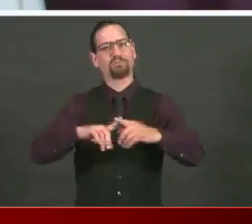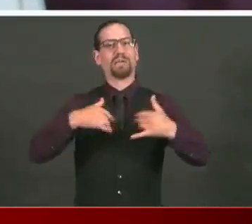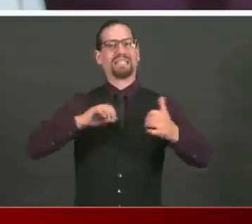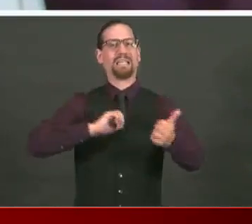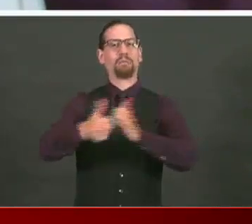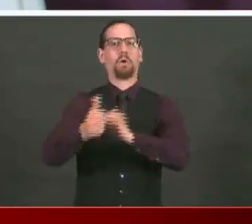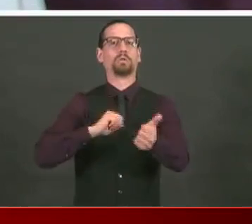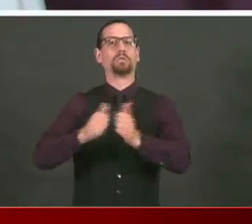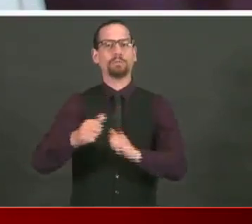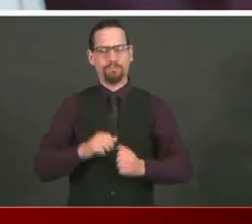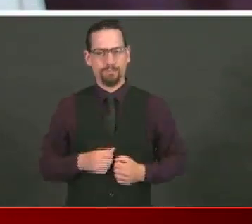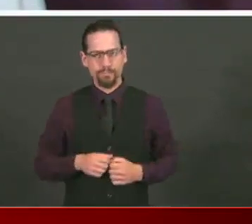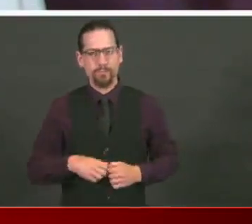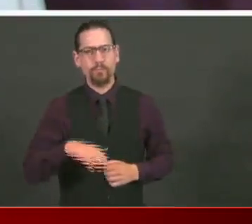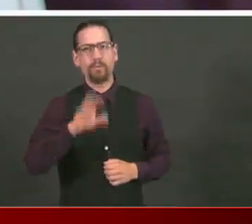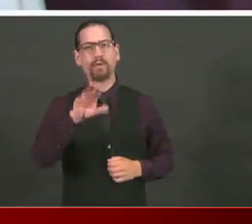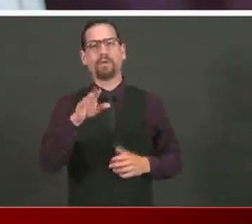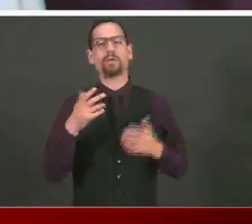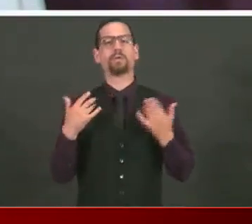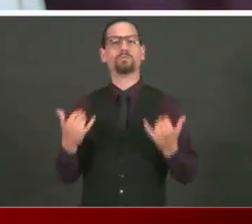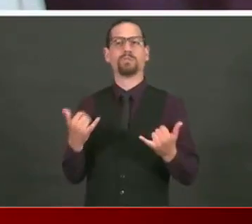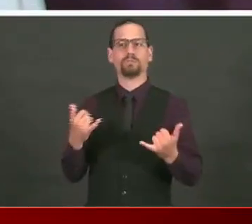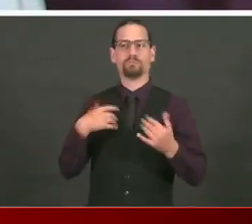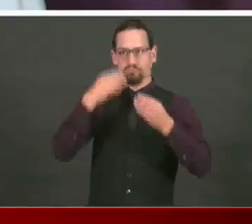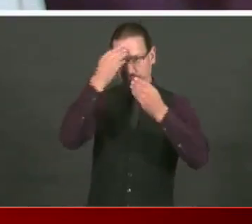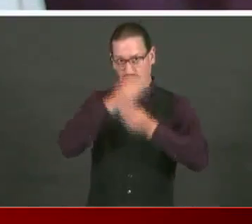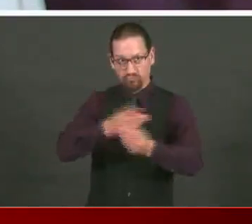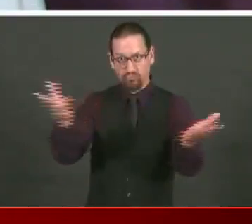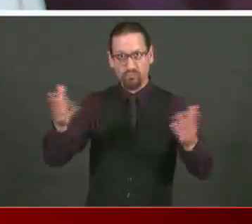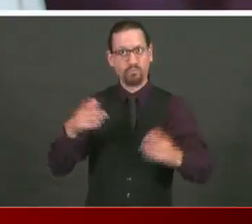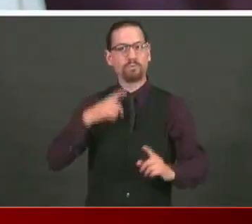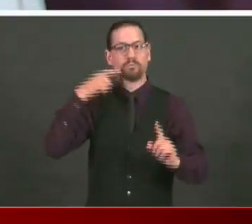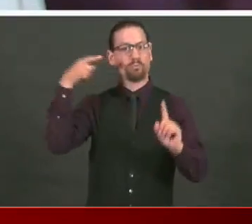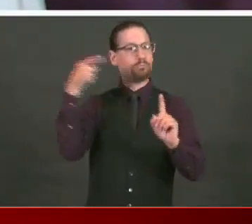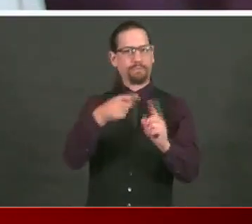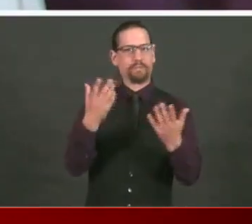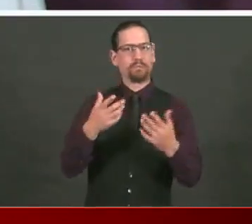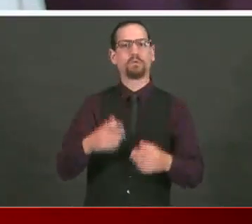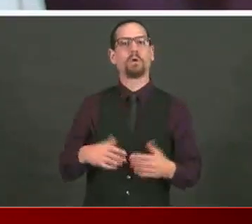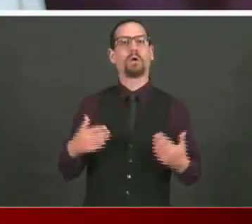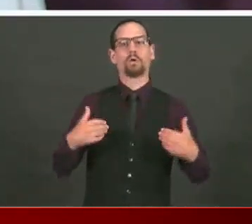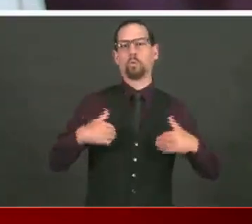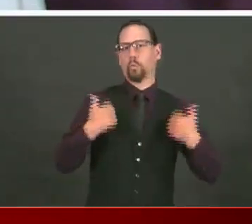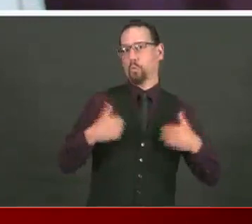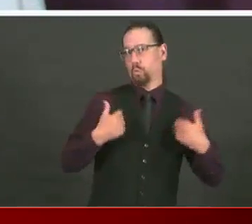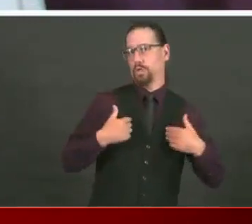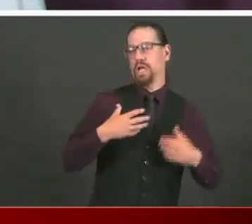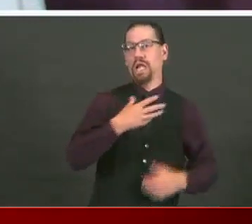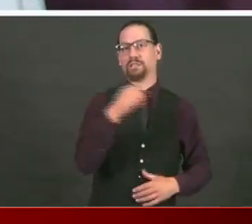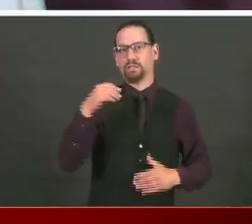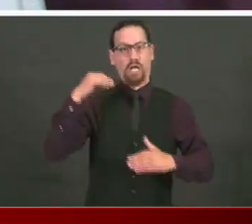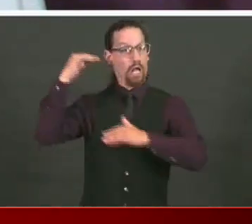TO THAT END I AM ANNOUNCING THE FOLLOWING UPDATES FOR YOUTH AND ADULT SPORTS.